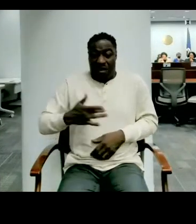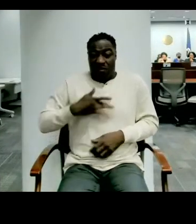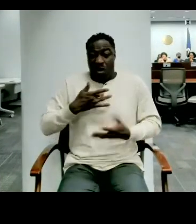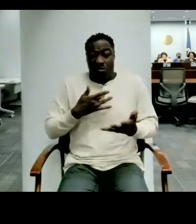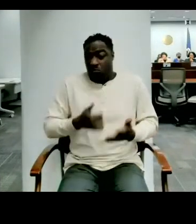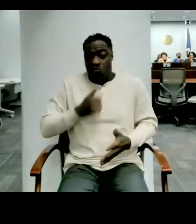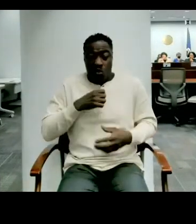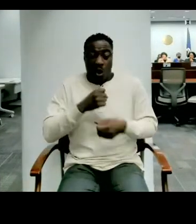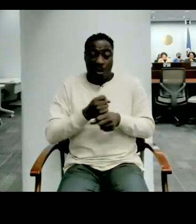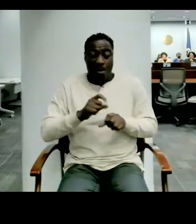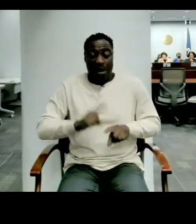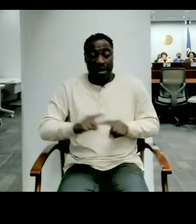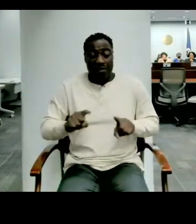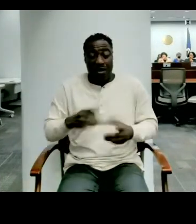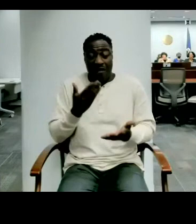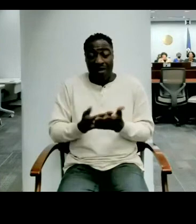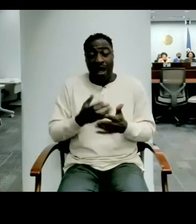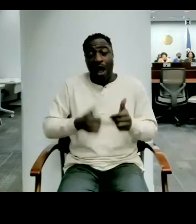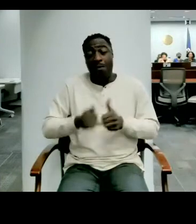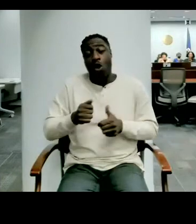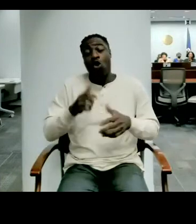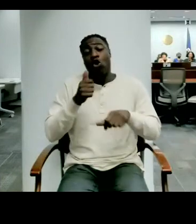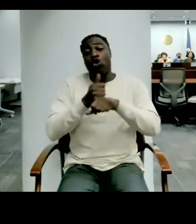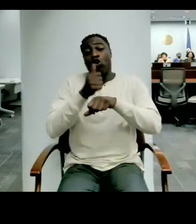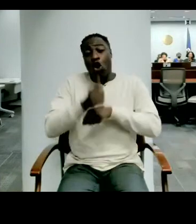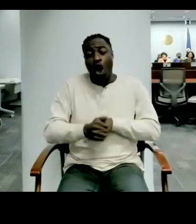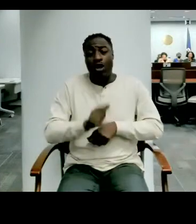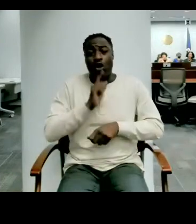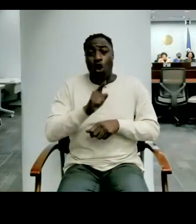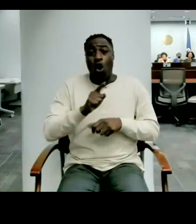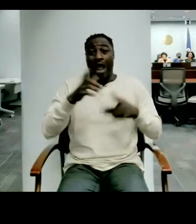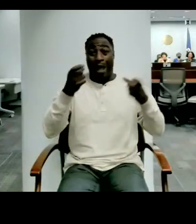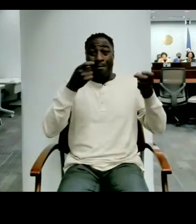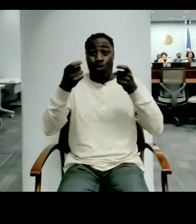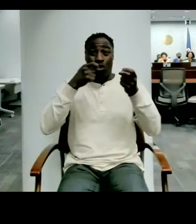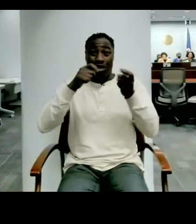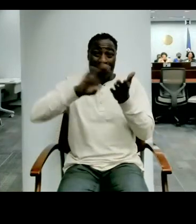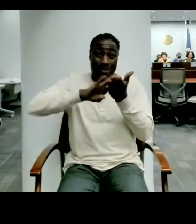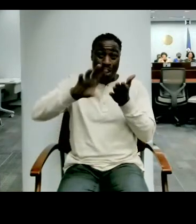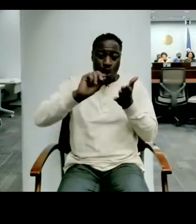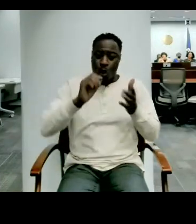The fact that most charges are administratively dismissed or quickly closed, reinforces the